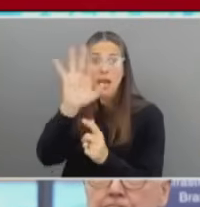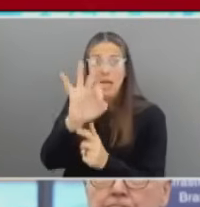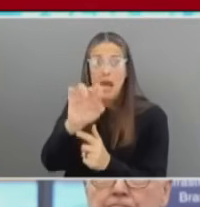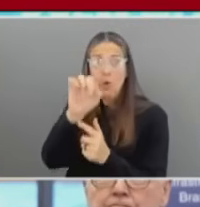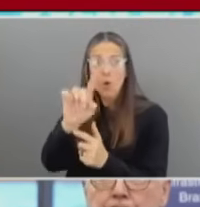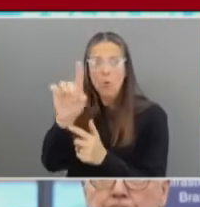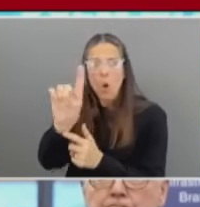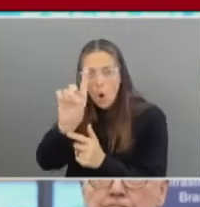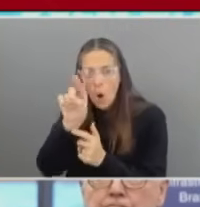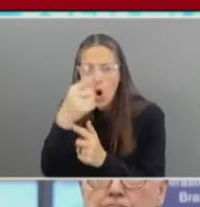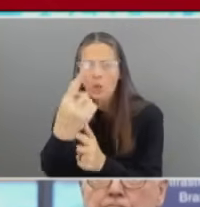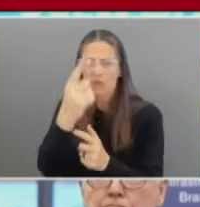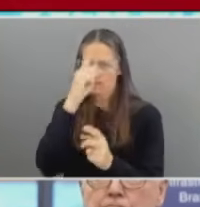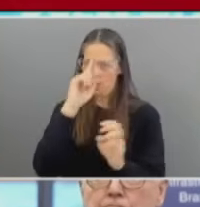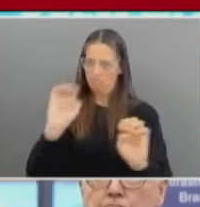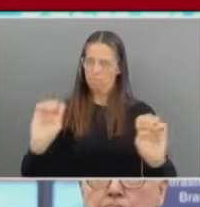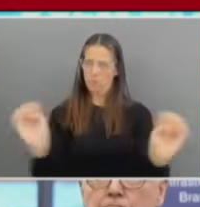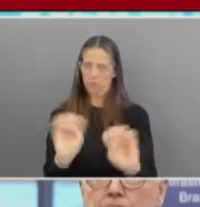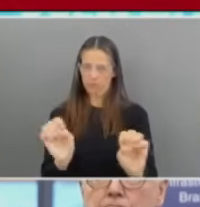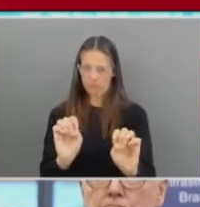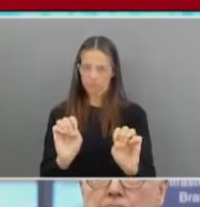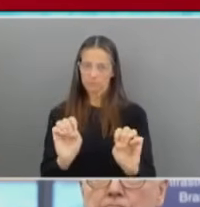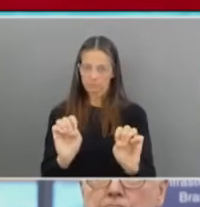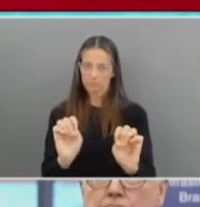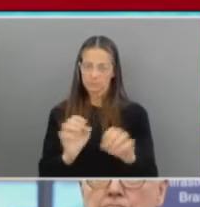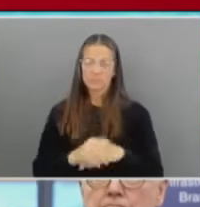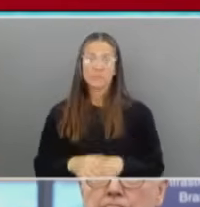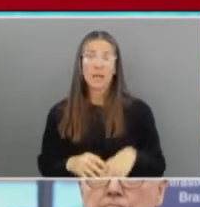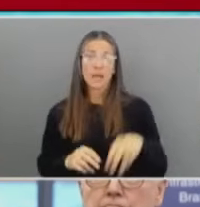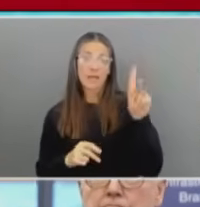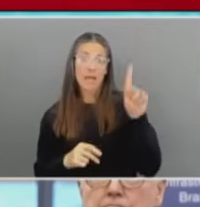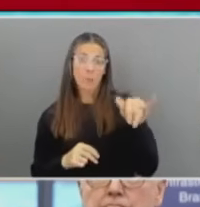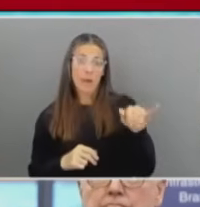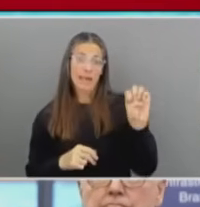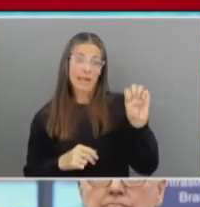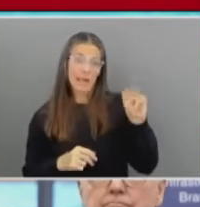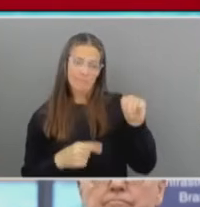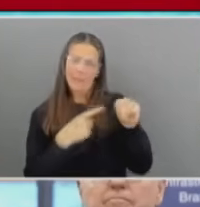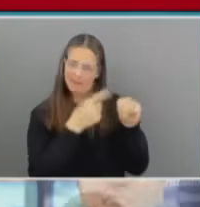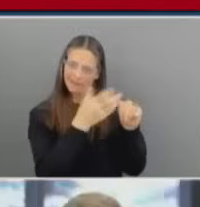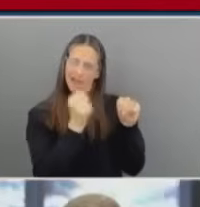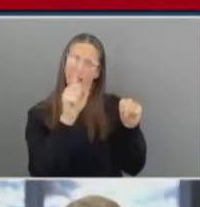STATE POLICE CONTINUE TO ENCOURAGE KENTUCKIANS TO CALL 911 FOR EMERGENCIES ONLY.